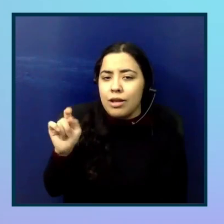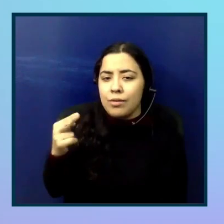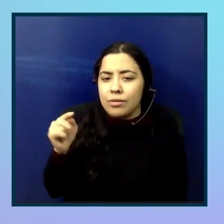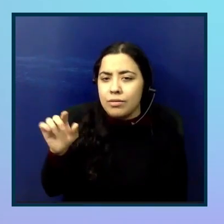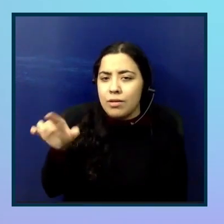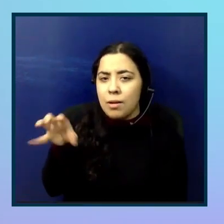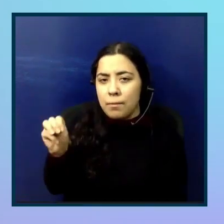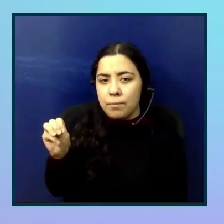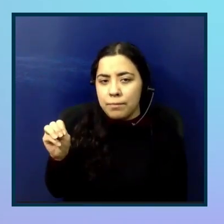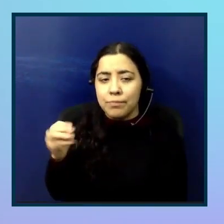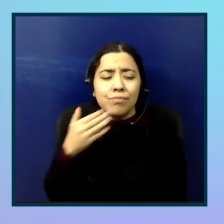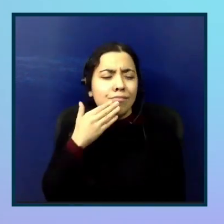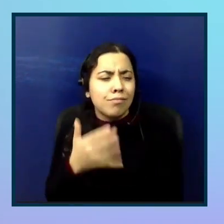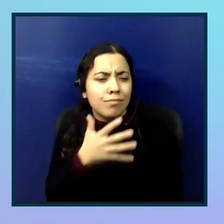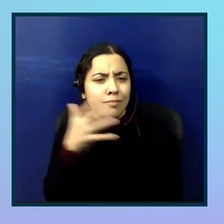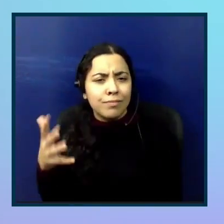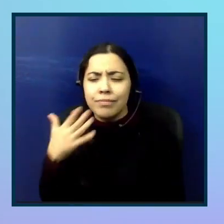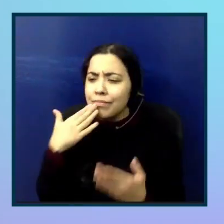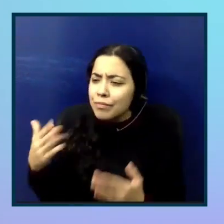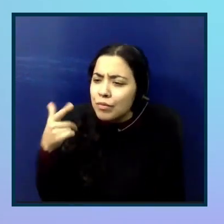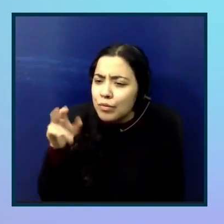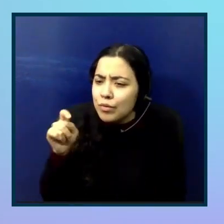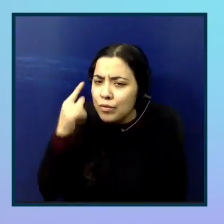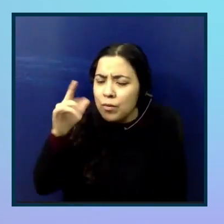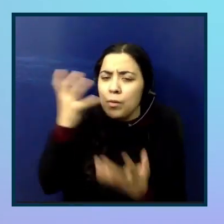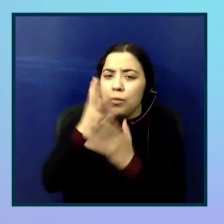Awesome. Thank you so much Gareth for a great presentation